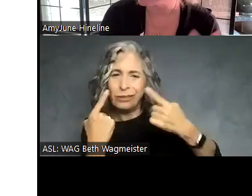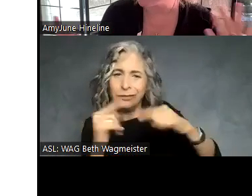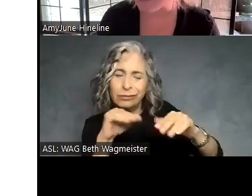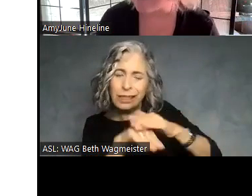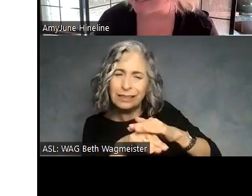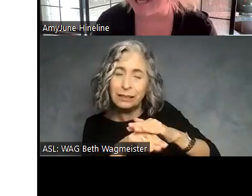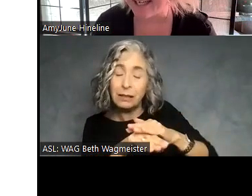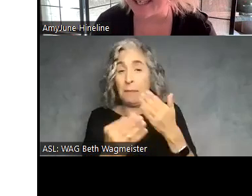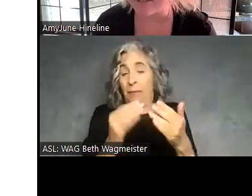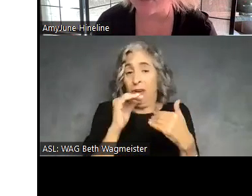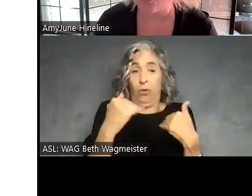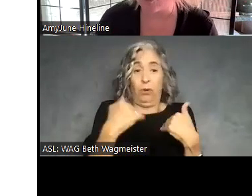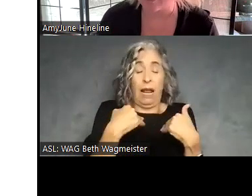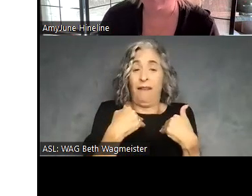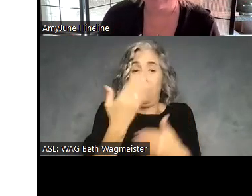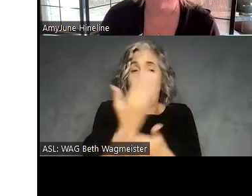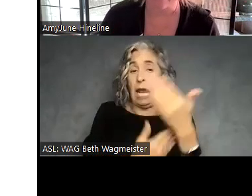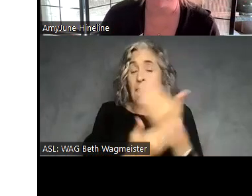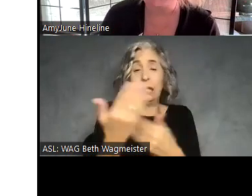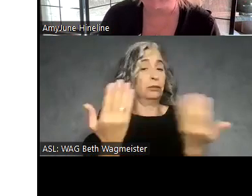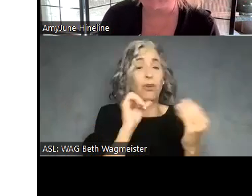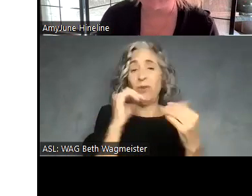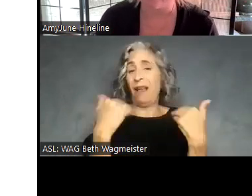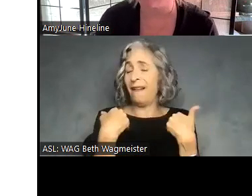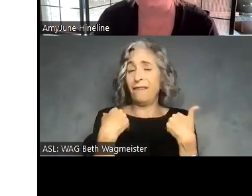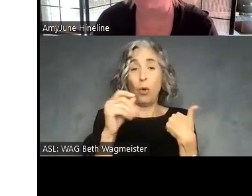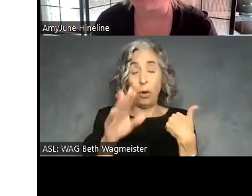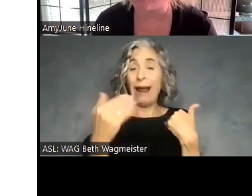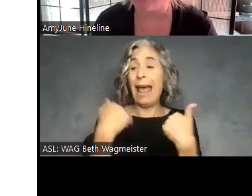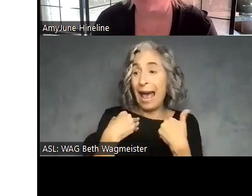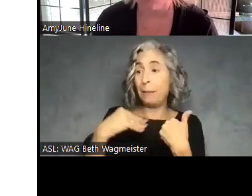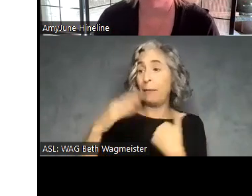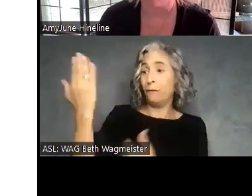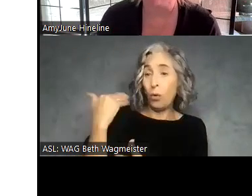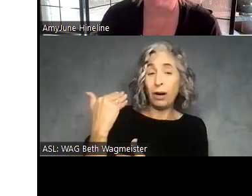face can fluctuate with weight loss or gain. And those can affect facial features as well.